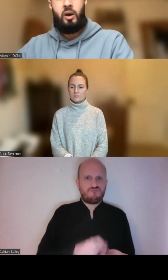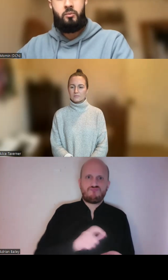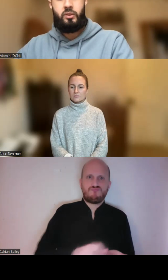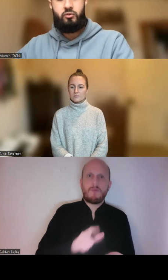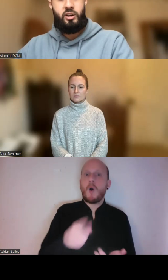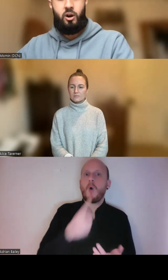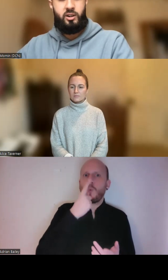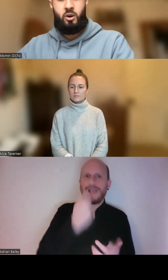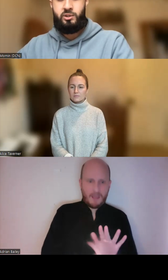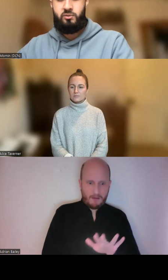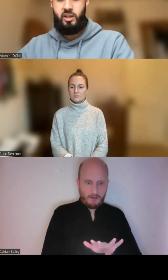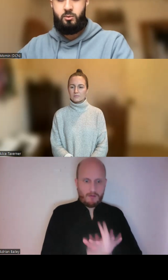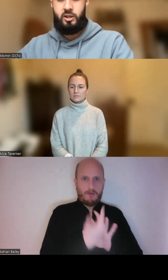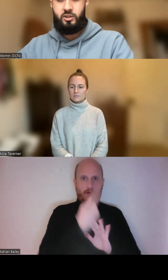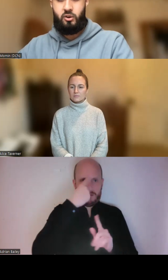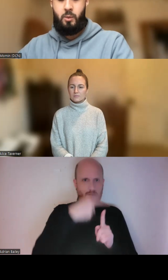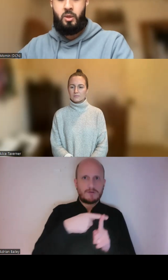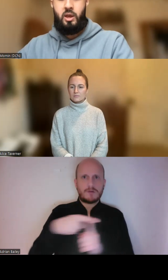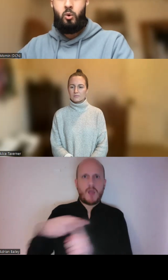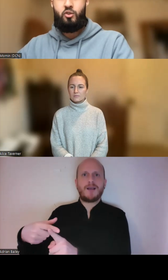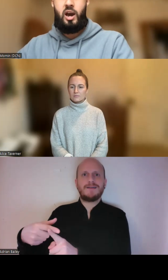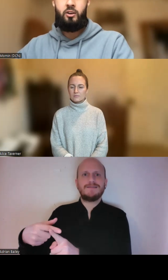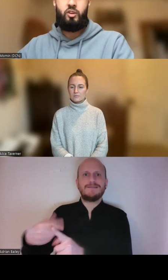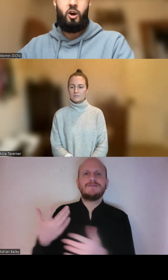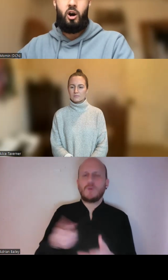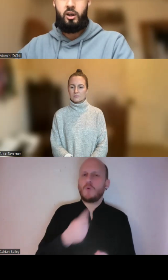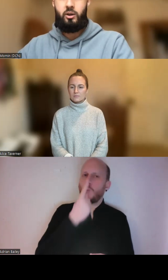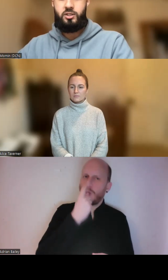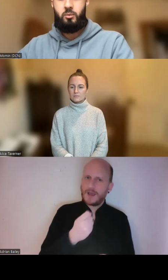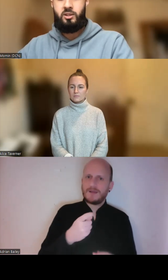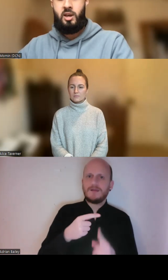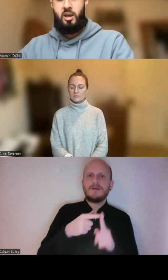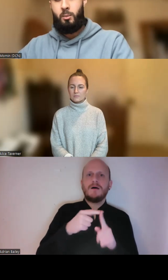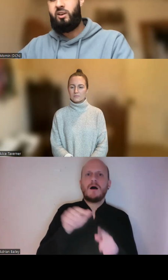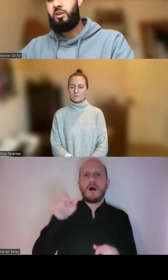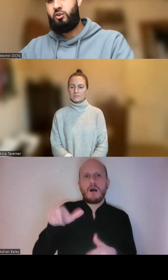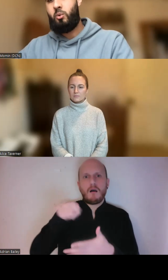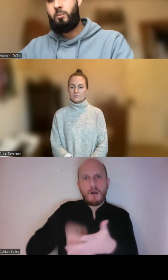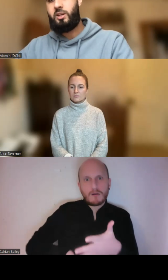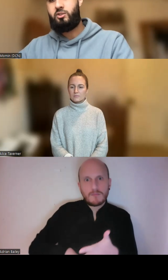There's retargeting options on Facebook and Instagram where you can retarget customers that might've been to your website.